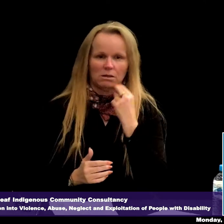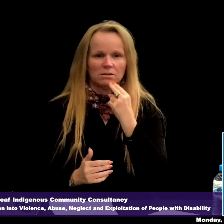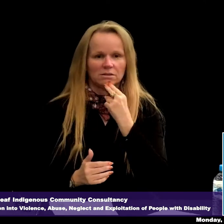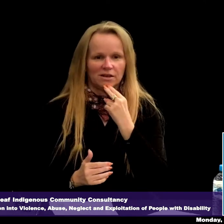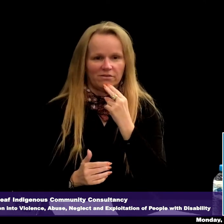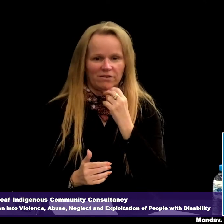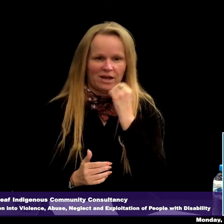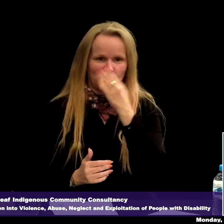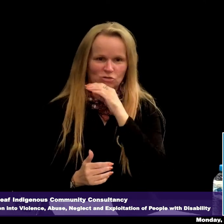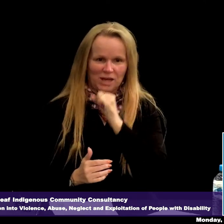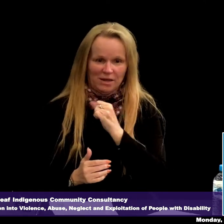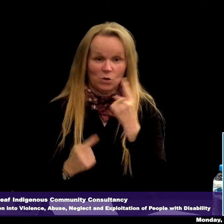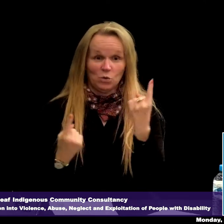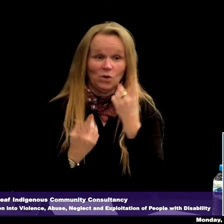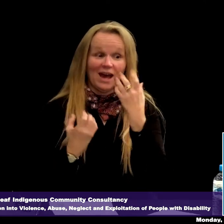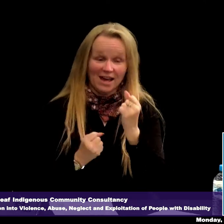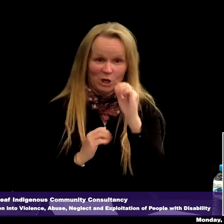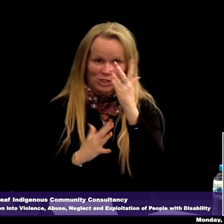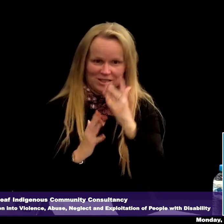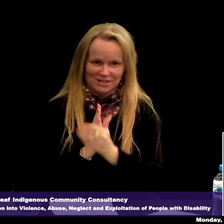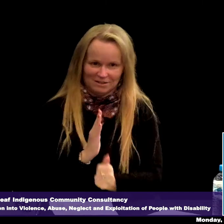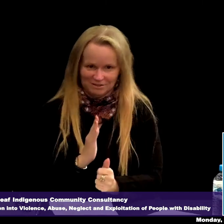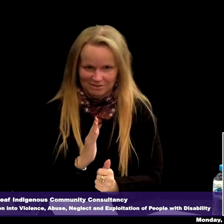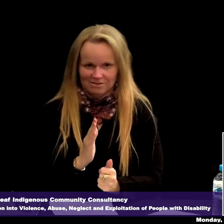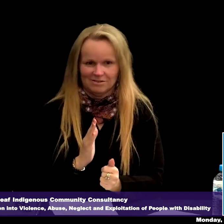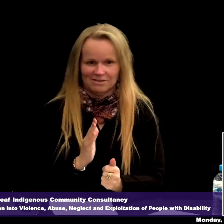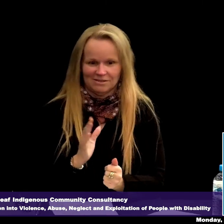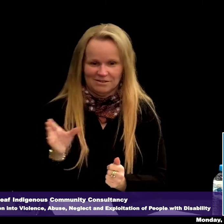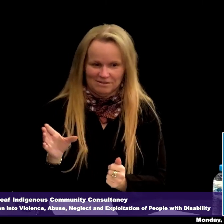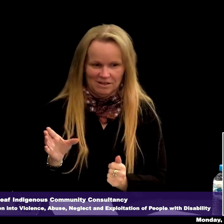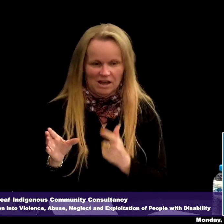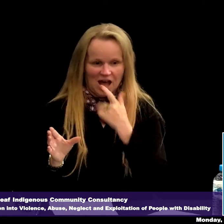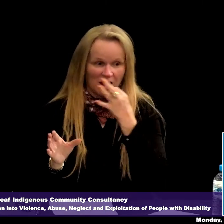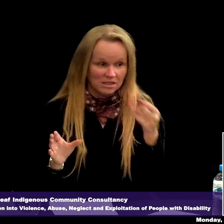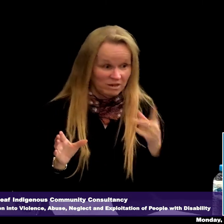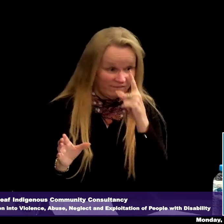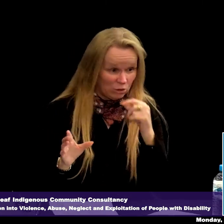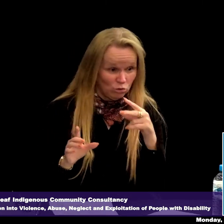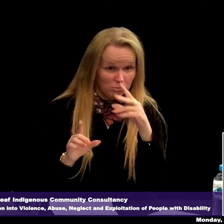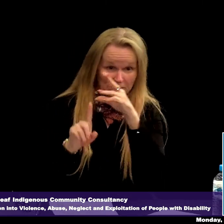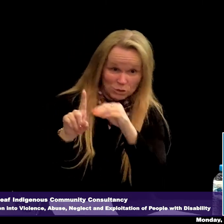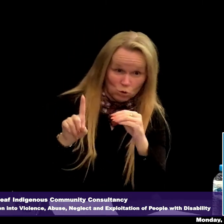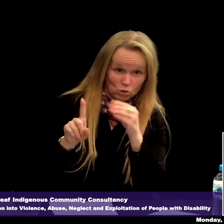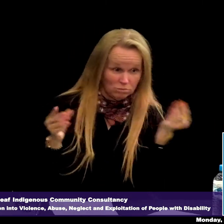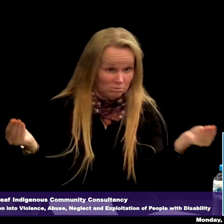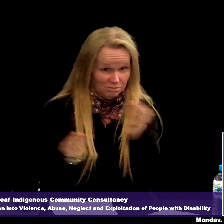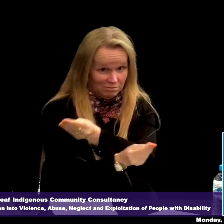So I found a young Deaf Aboriginal man who has Auslan skills and I asked him if he might